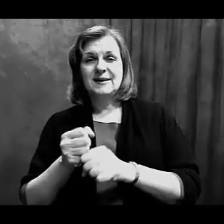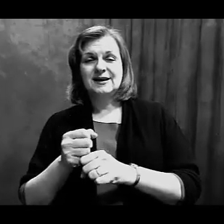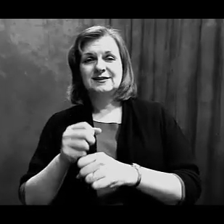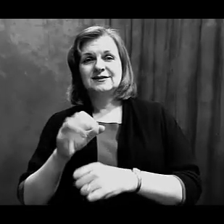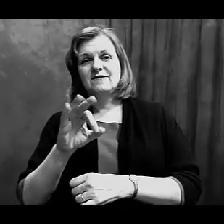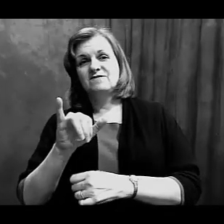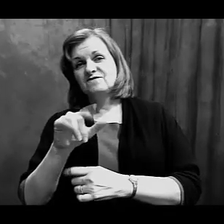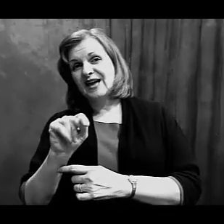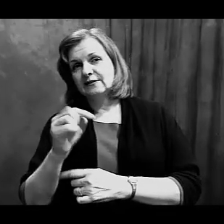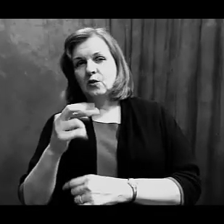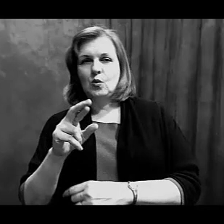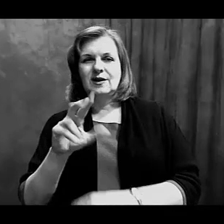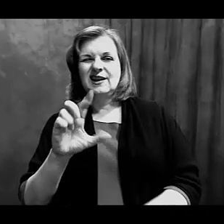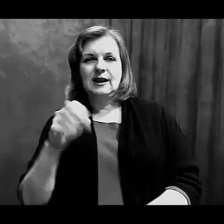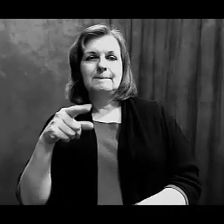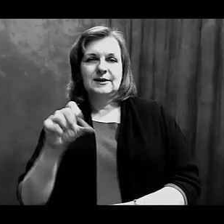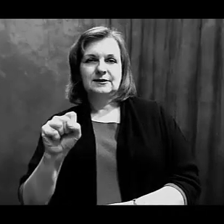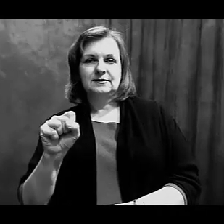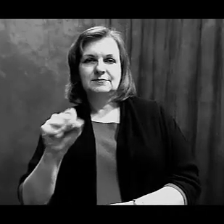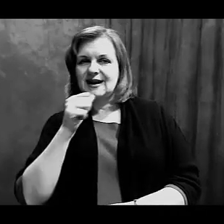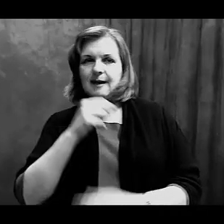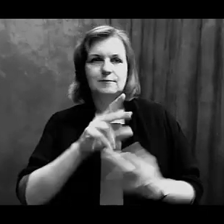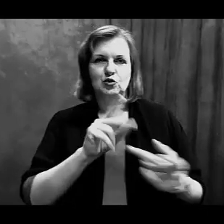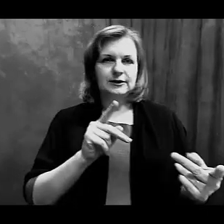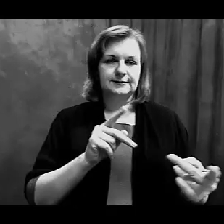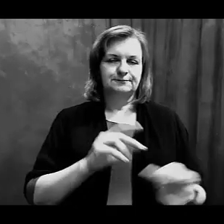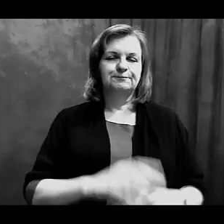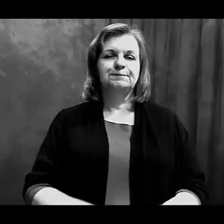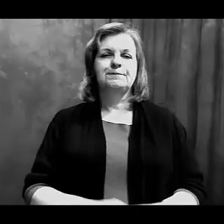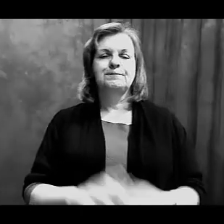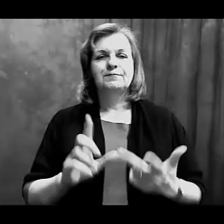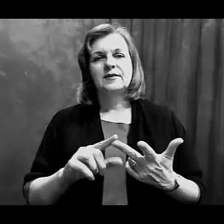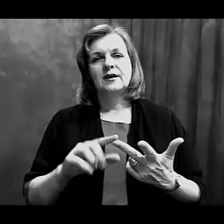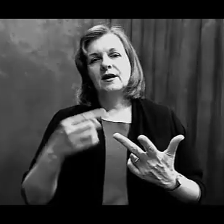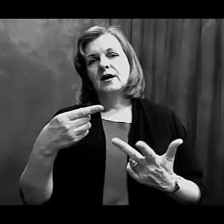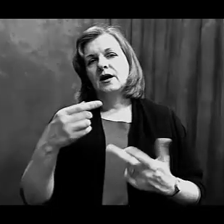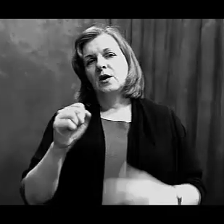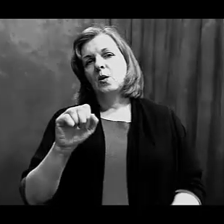or fafatct production instead of protein